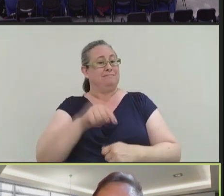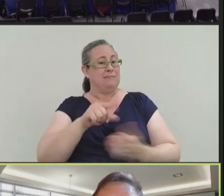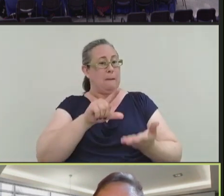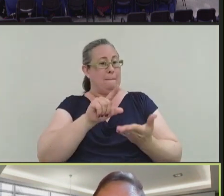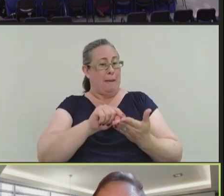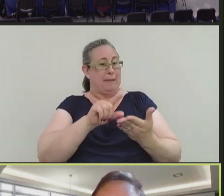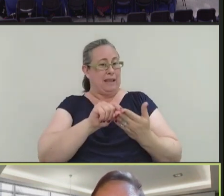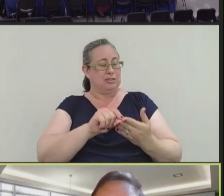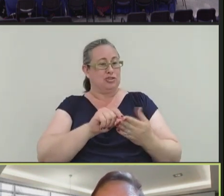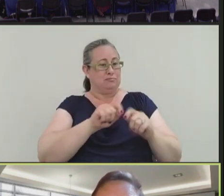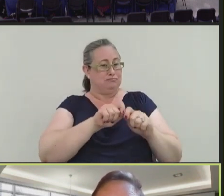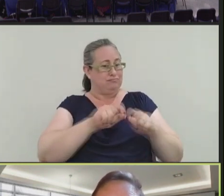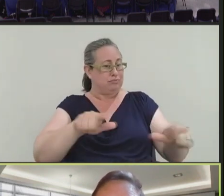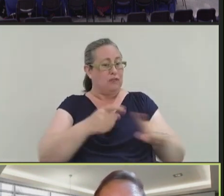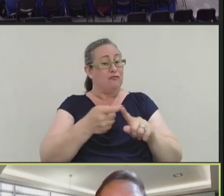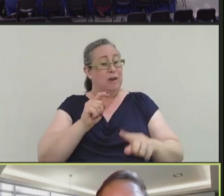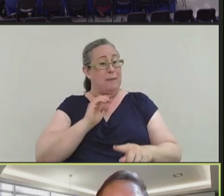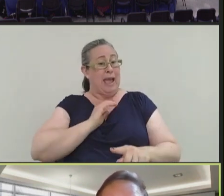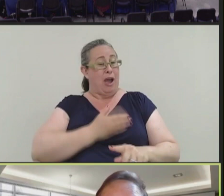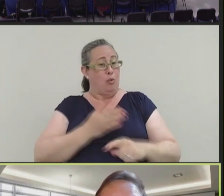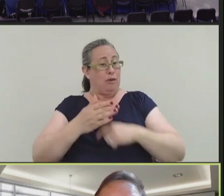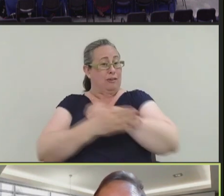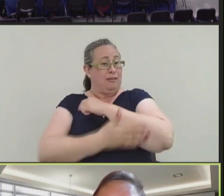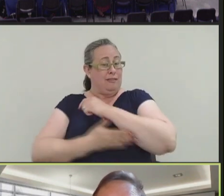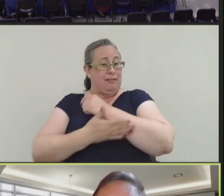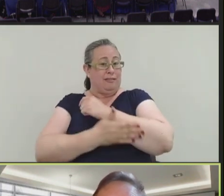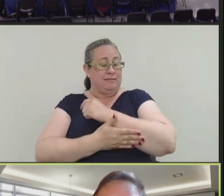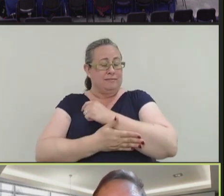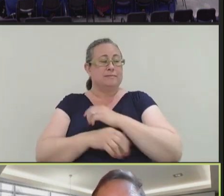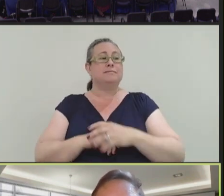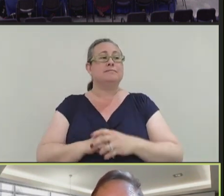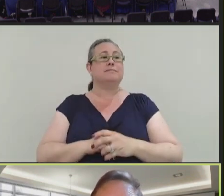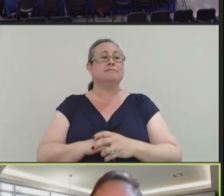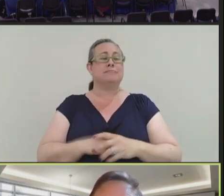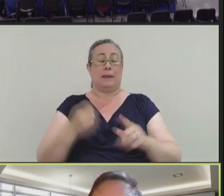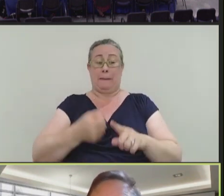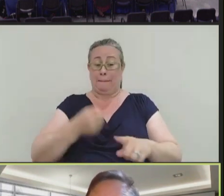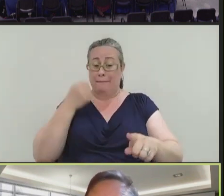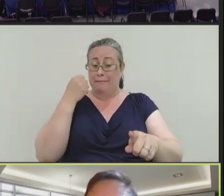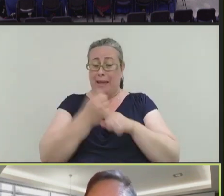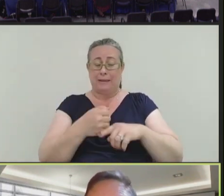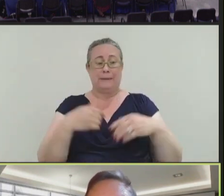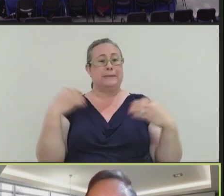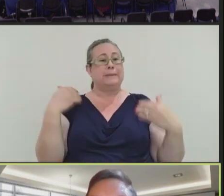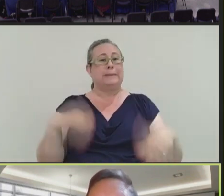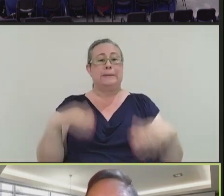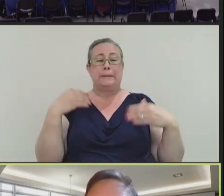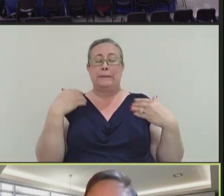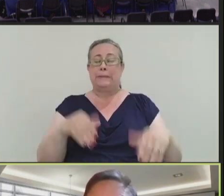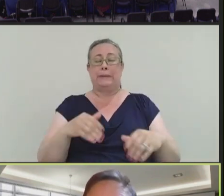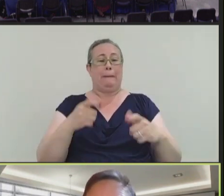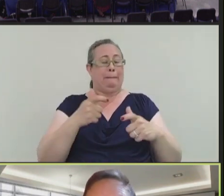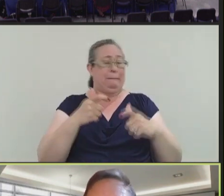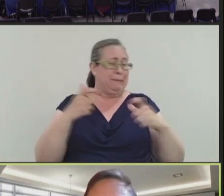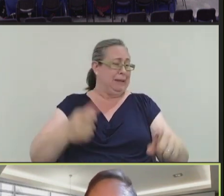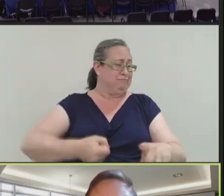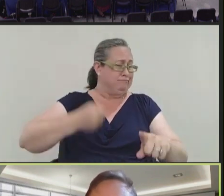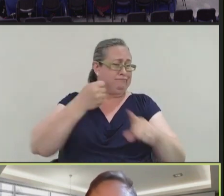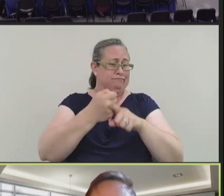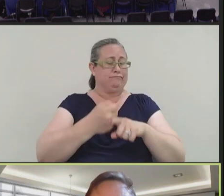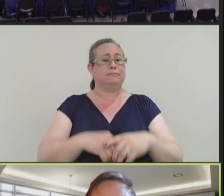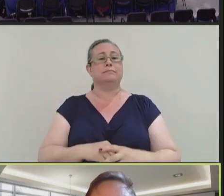really coming from our country. The impact of these publications is tremendous. Next slide.